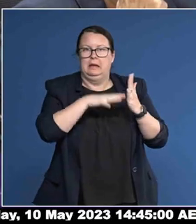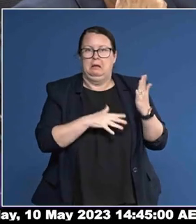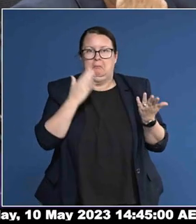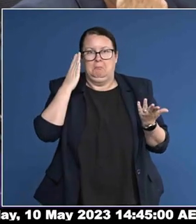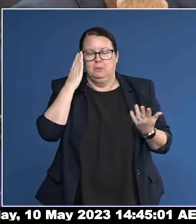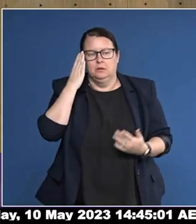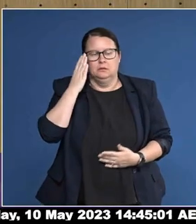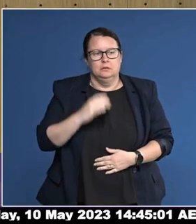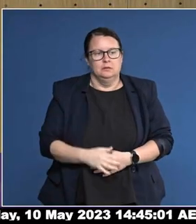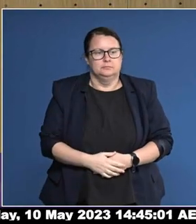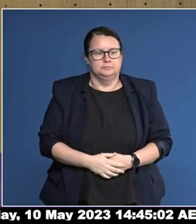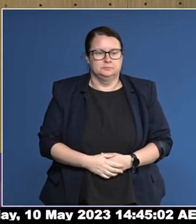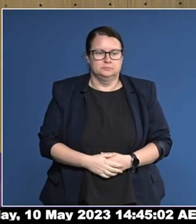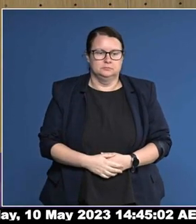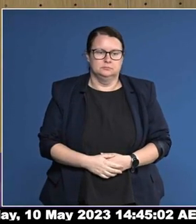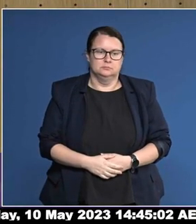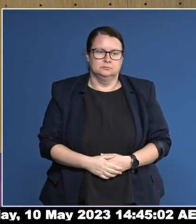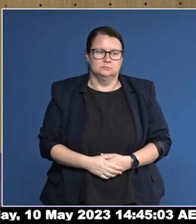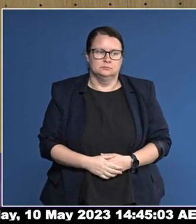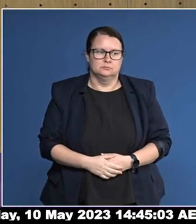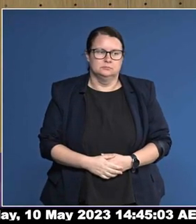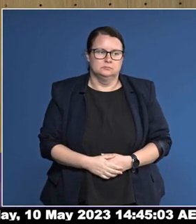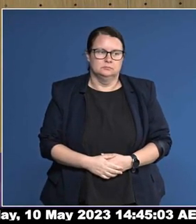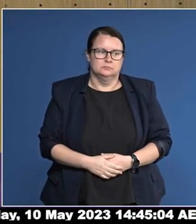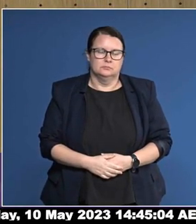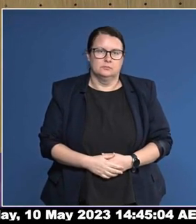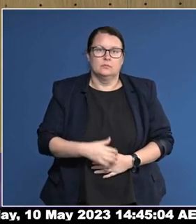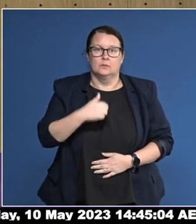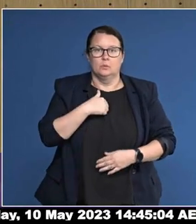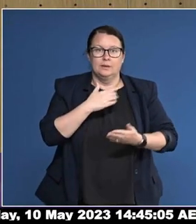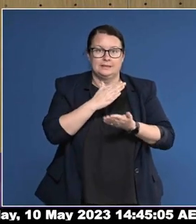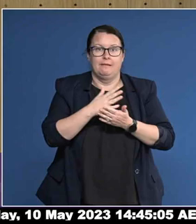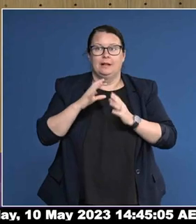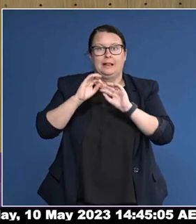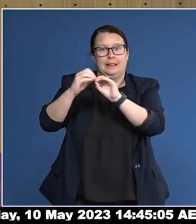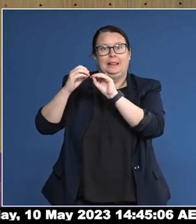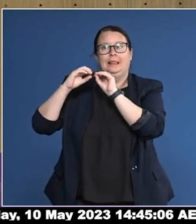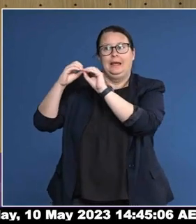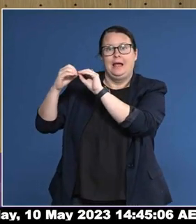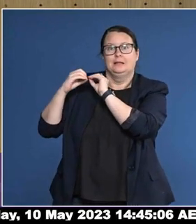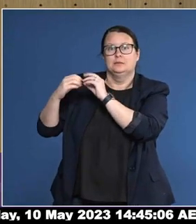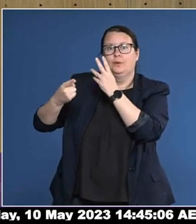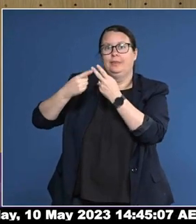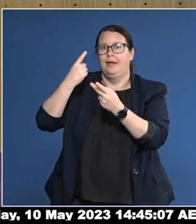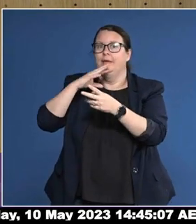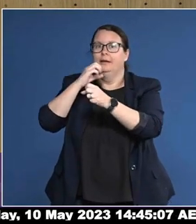We certainly had a role in liaising with other agencies around their - the actions